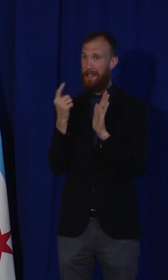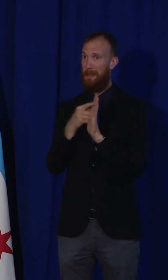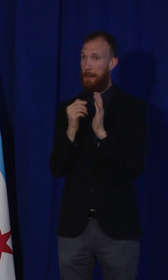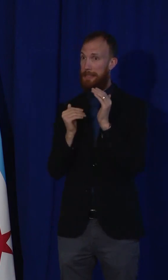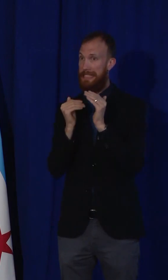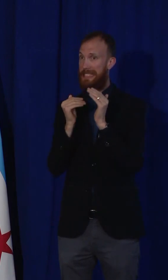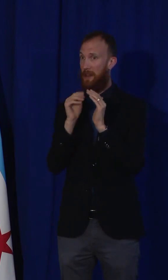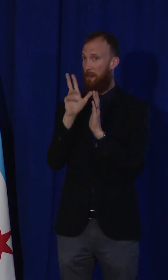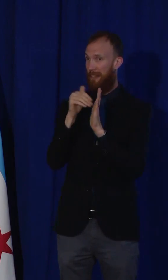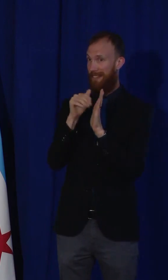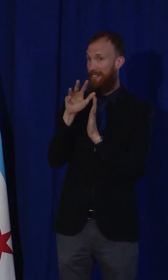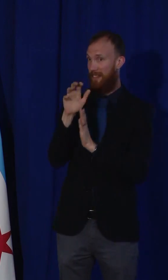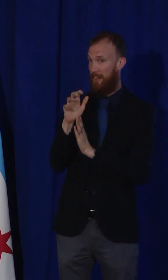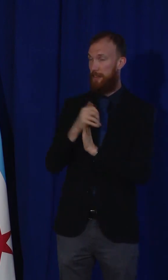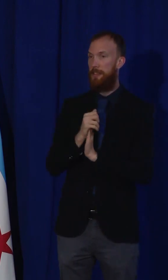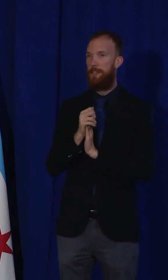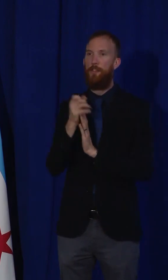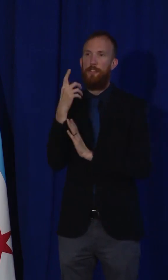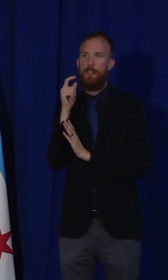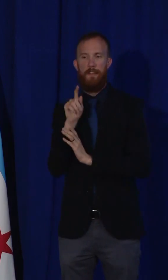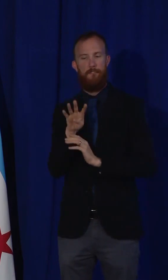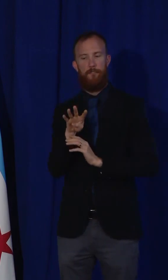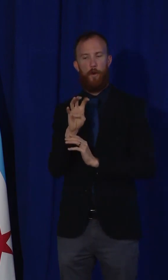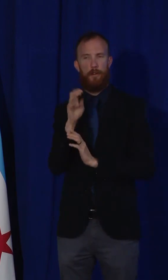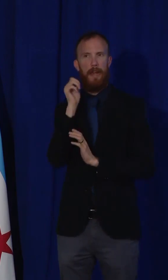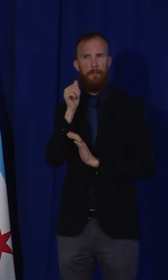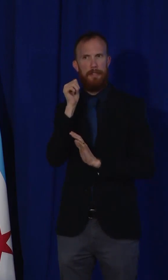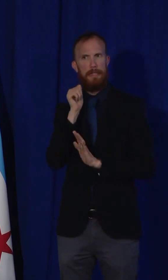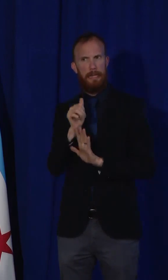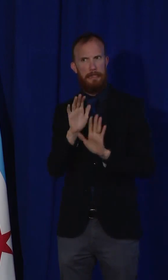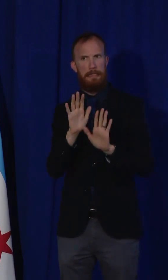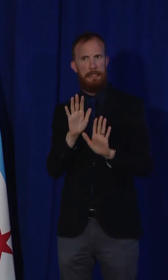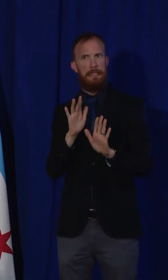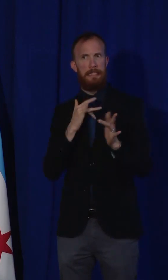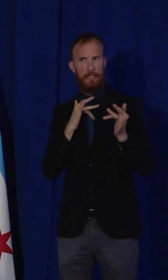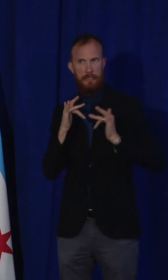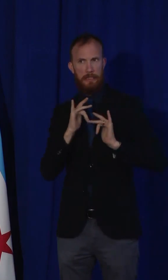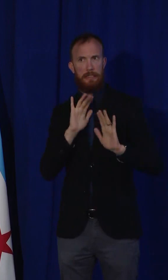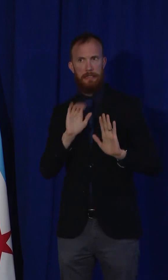DECEMBER. WE WERE AVERAGING ABOUT 2500 CASES A DAY WITH SOME DAYS GETTING UP CLOSE TO